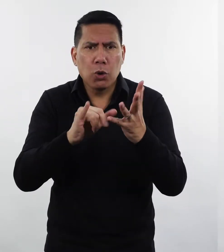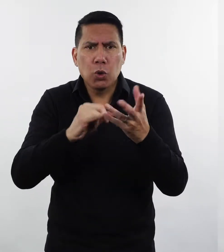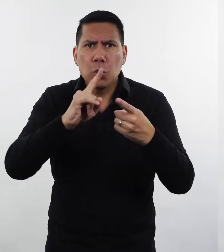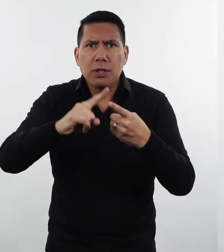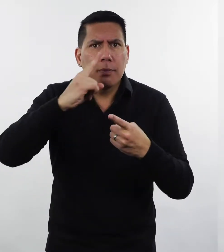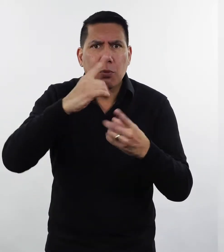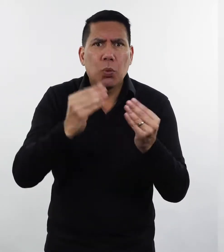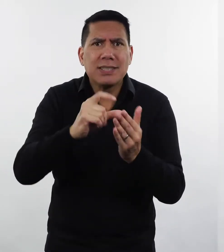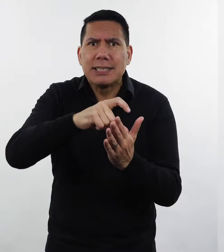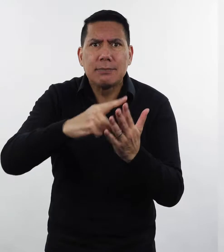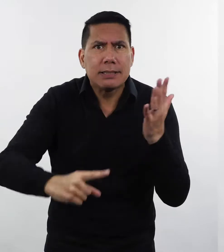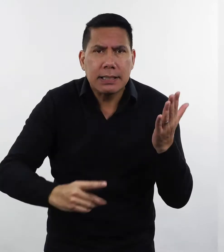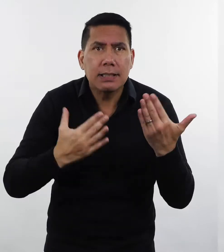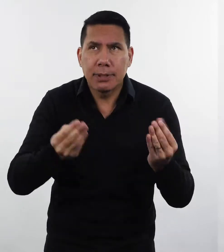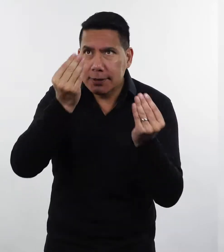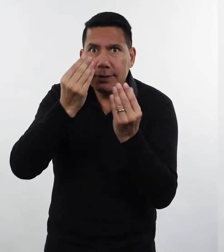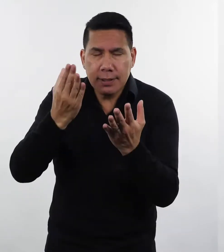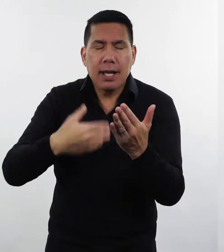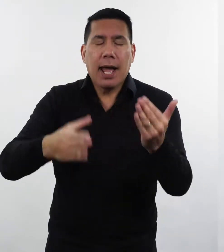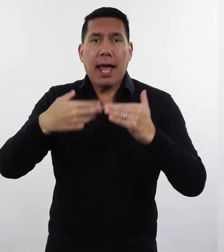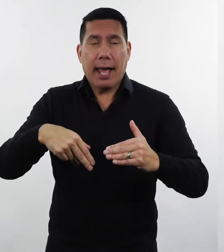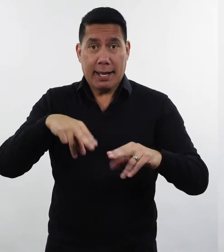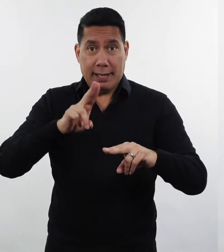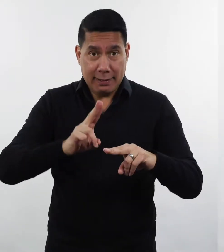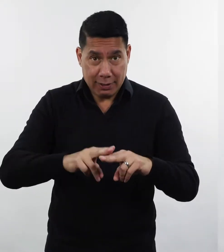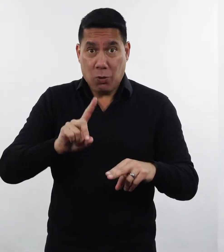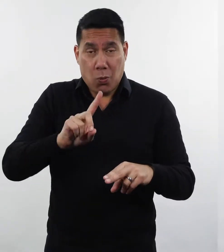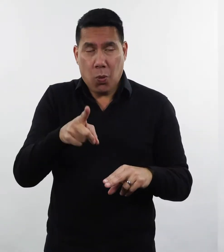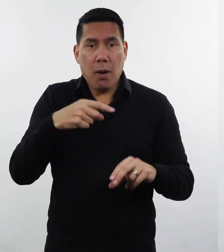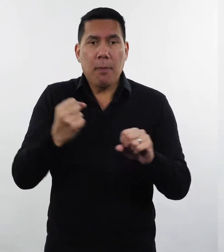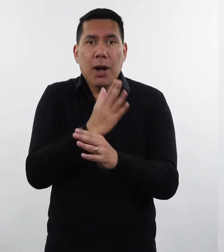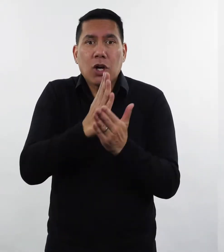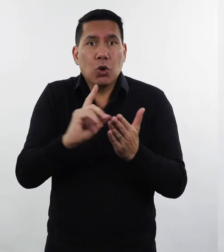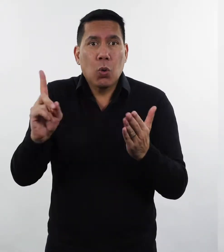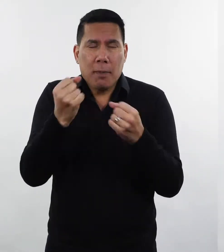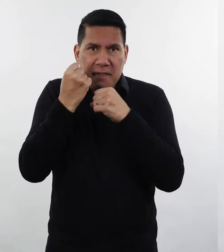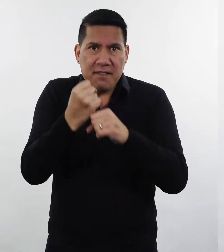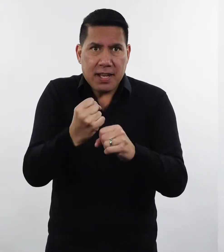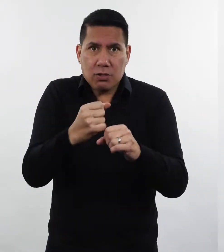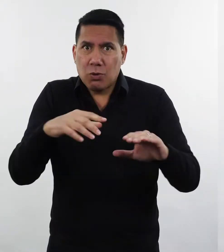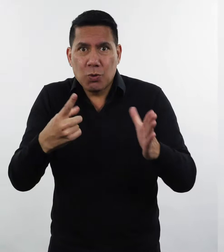And (g) take all reasonable steps to prevent and respond to sexual misconduct.